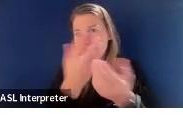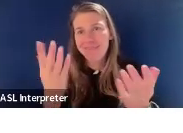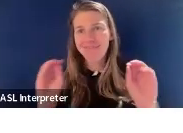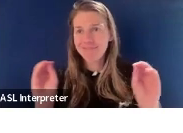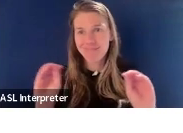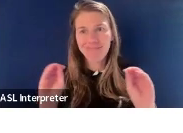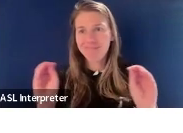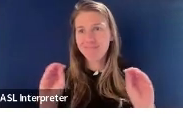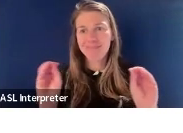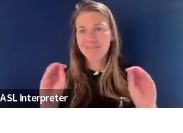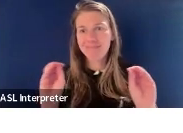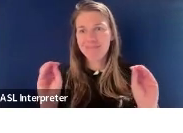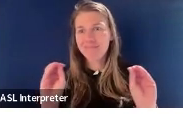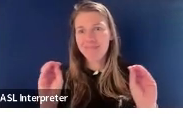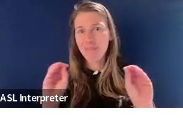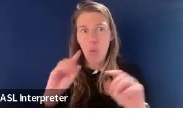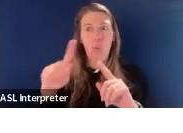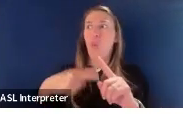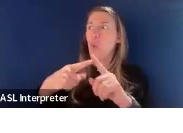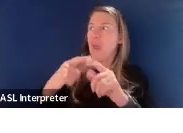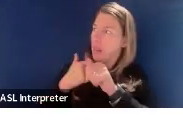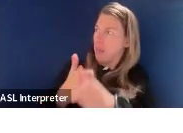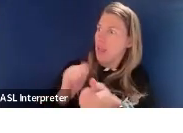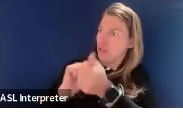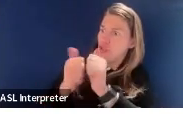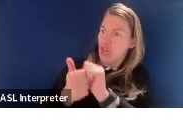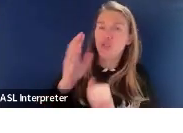when these compliance changes will need to go into effect?